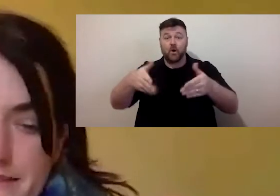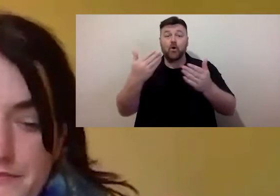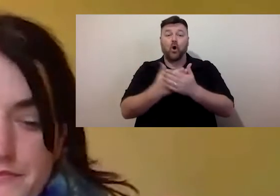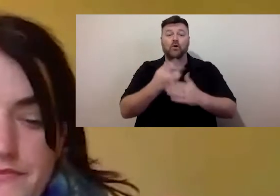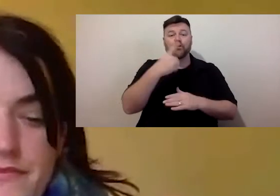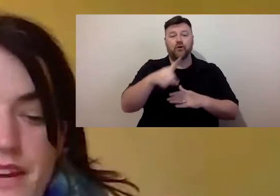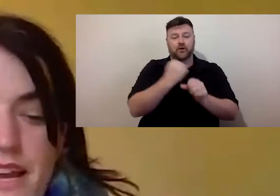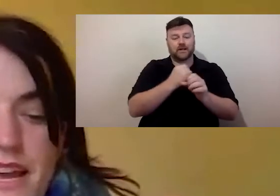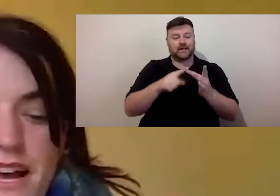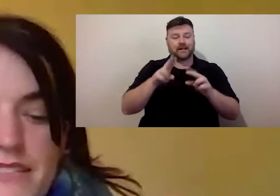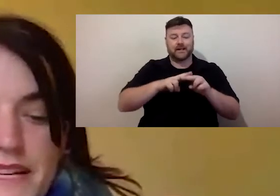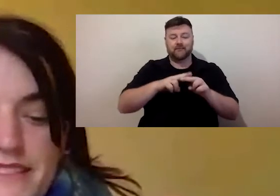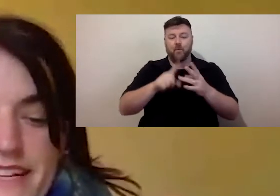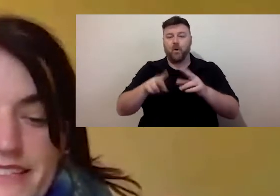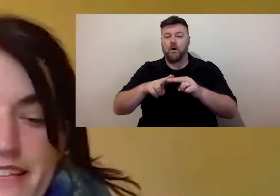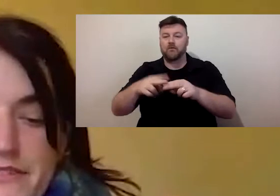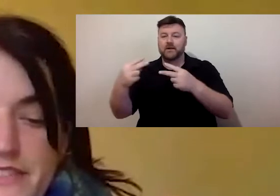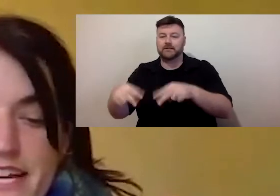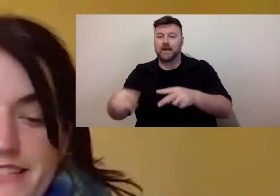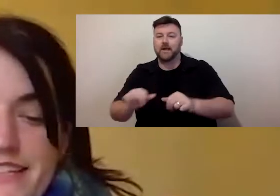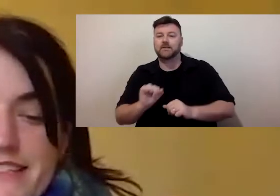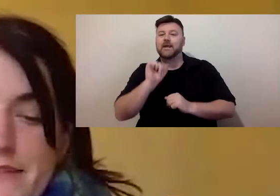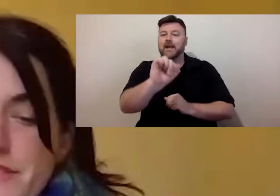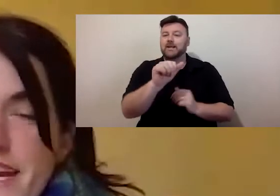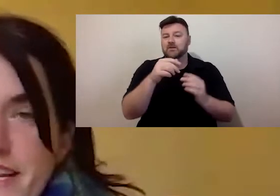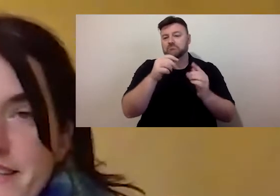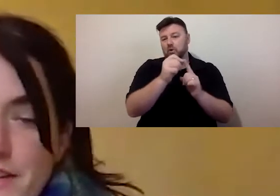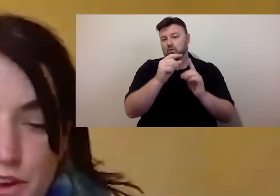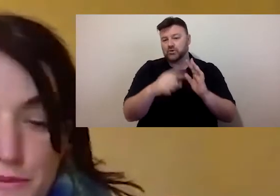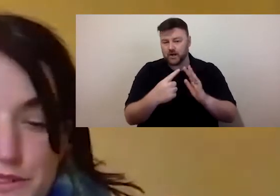As Matt says, the GIF of Dance is a simultaneous world